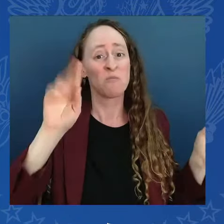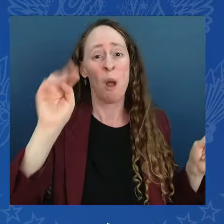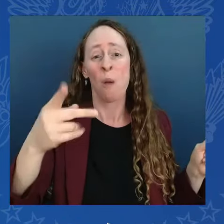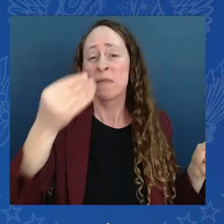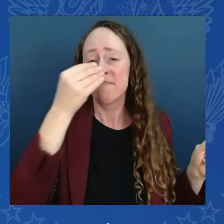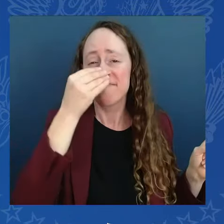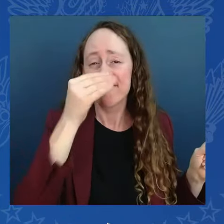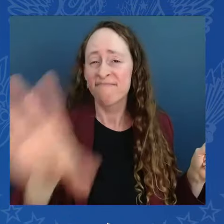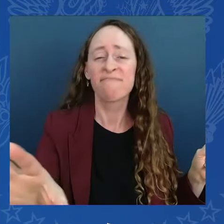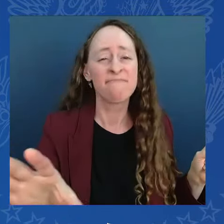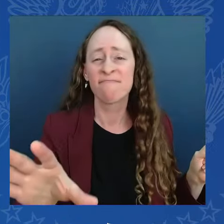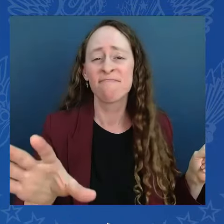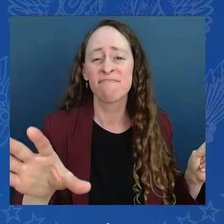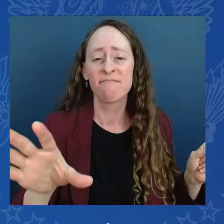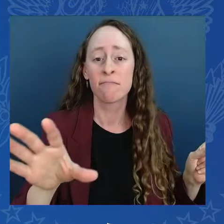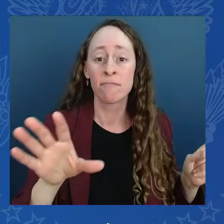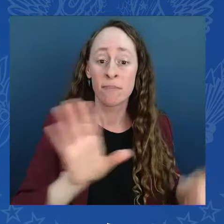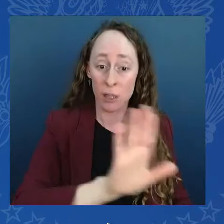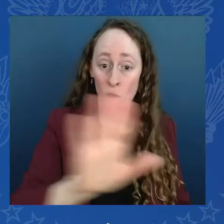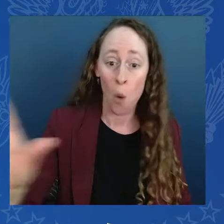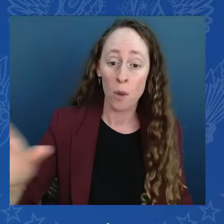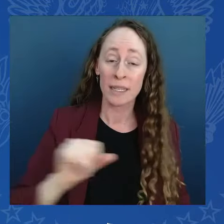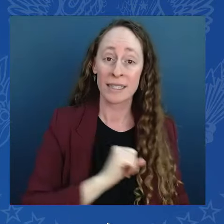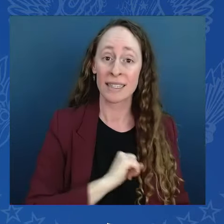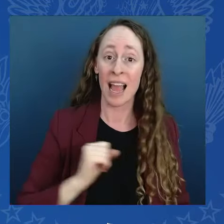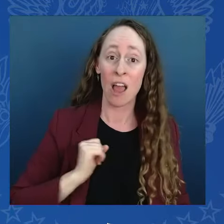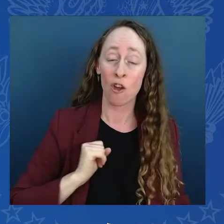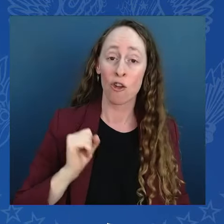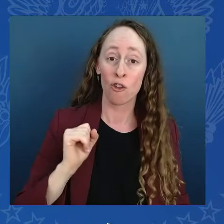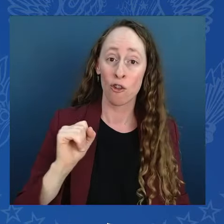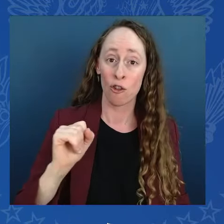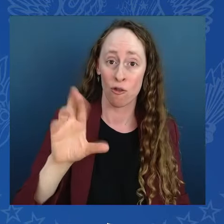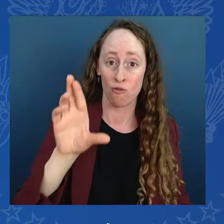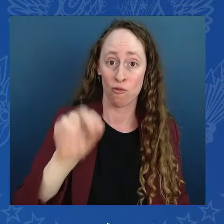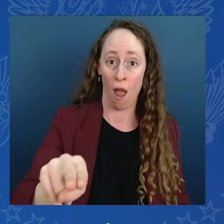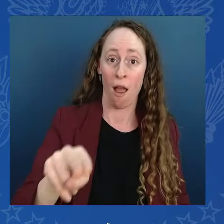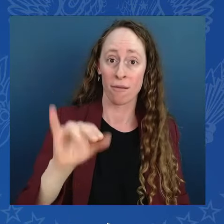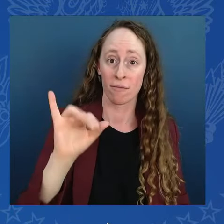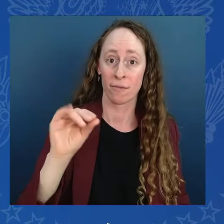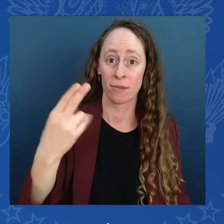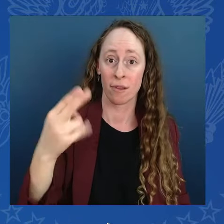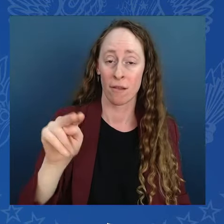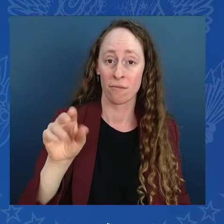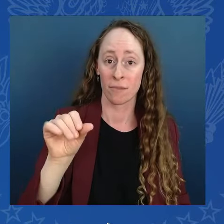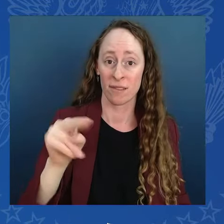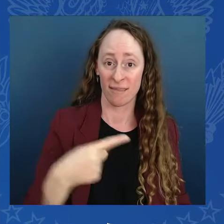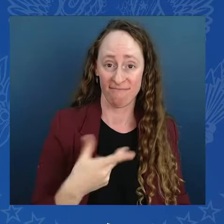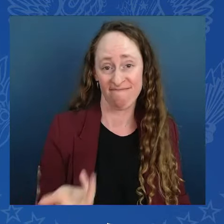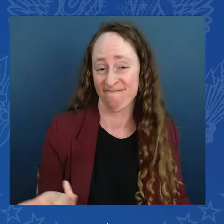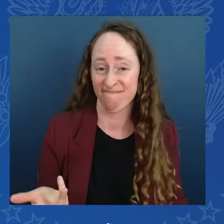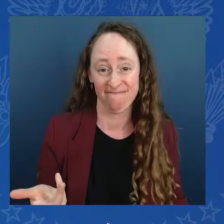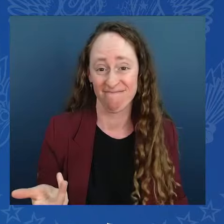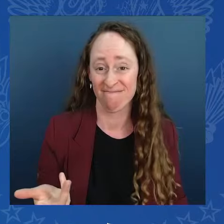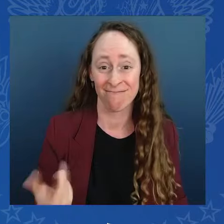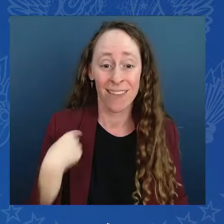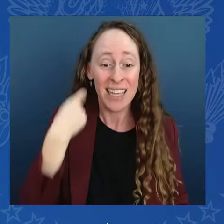Ron Johnson, who voted against -- Audience: Booo -- The President: He voted against everything I just talked about -- every single thing.